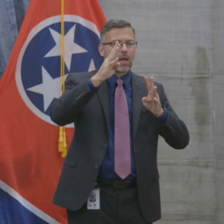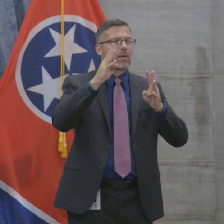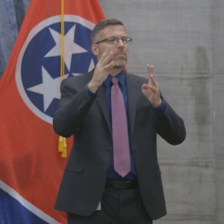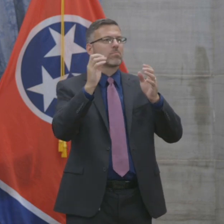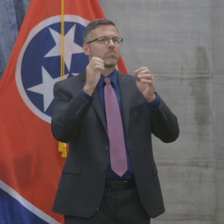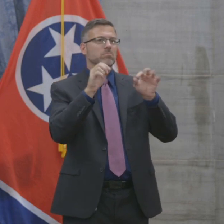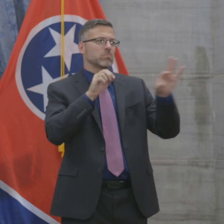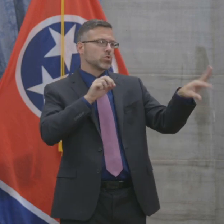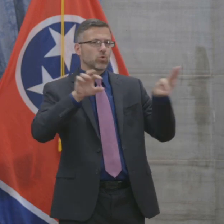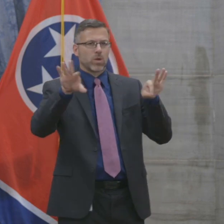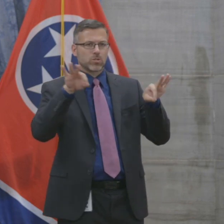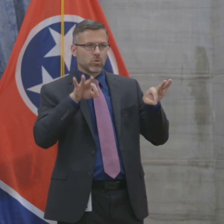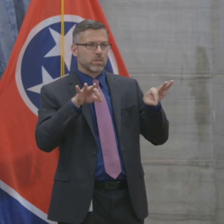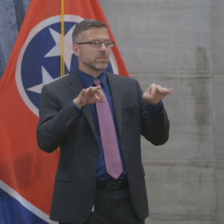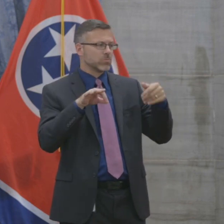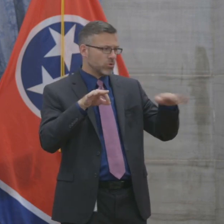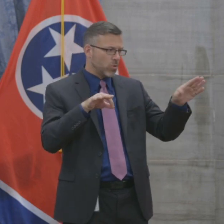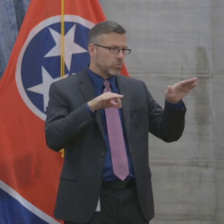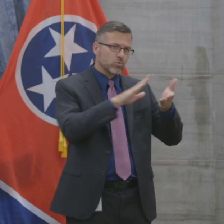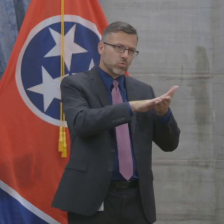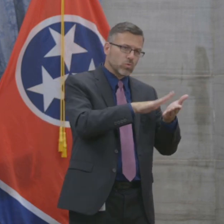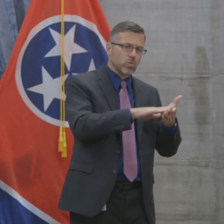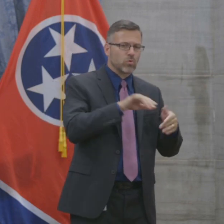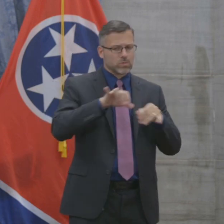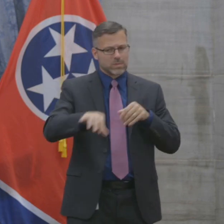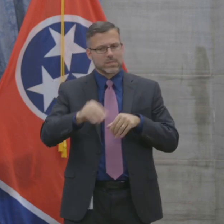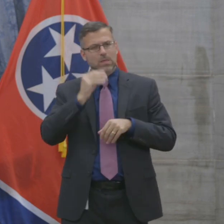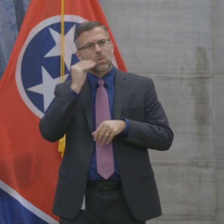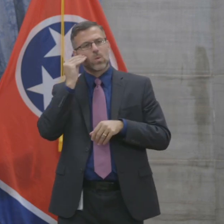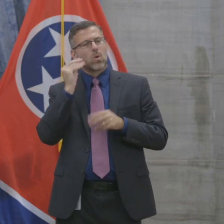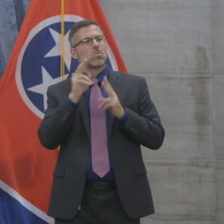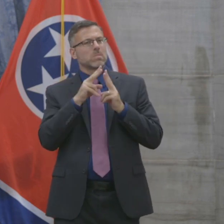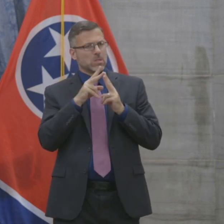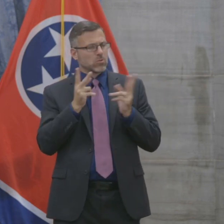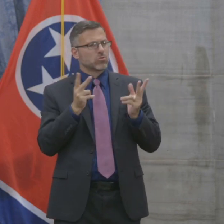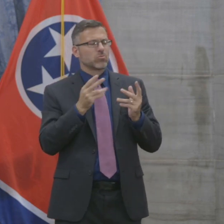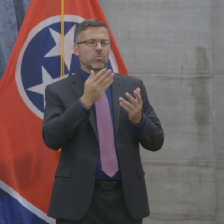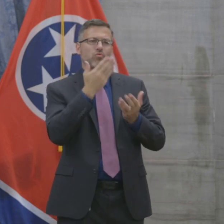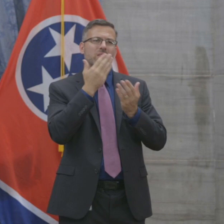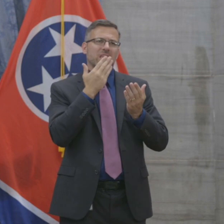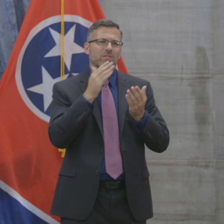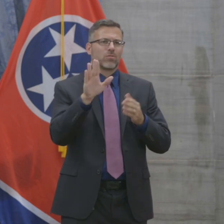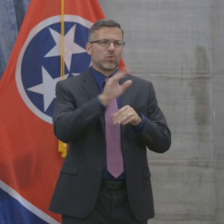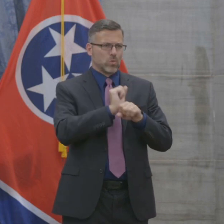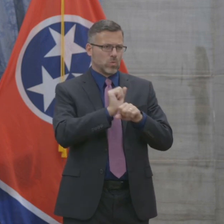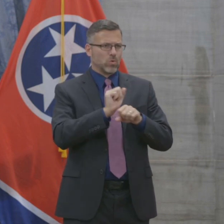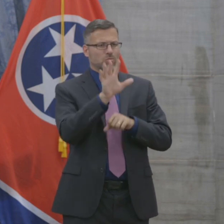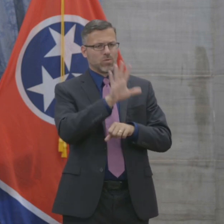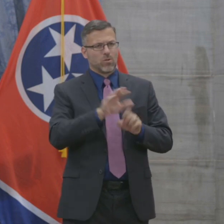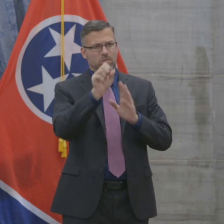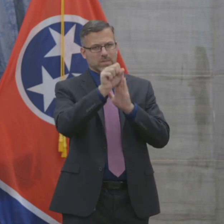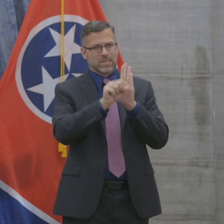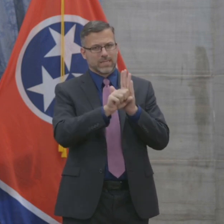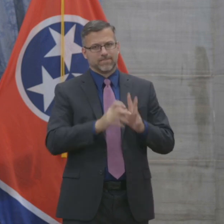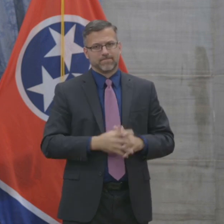it's particularly hard in this environment. Superintendents, administrators. All those that are working to provide parents